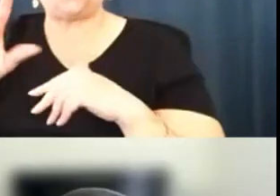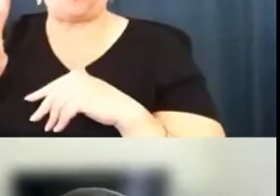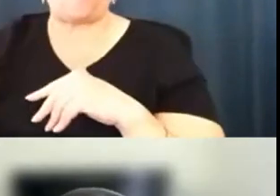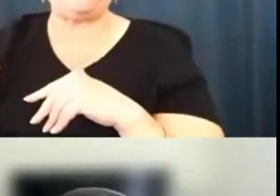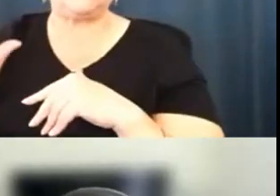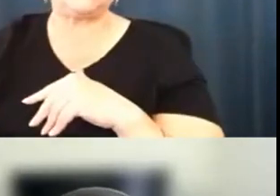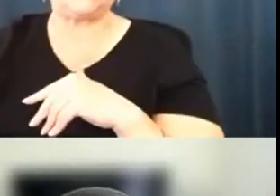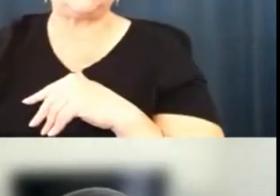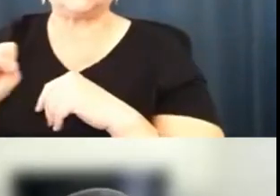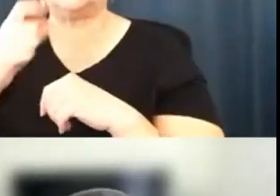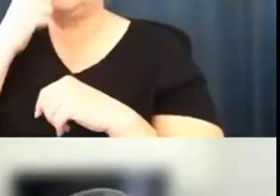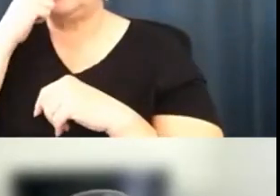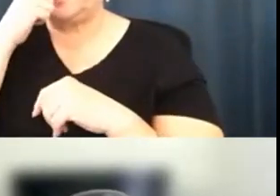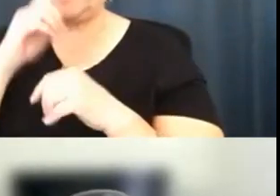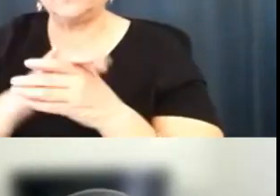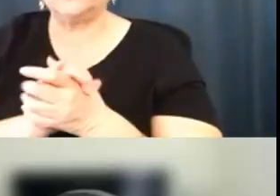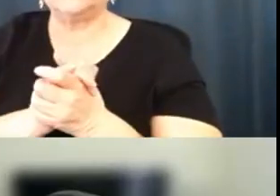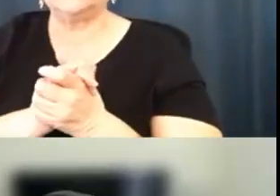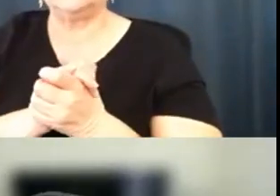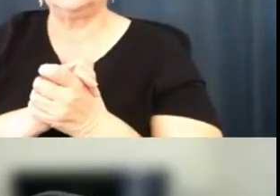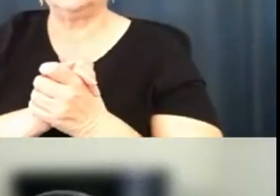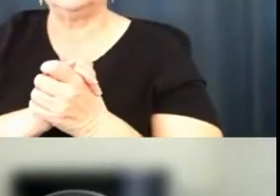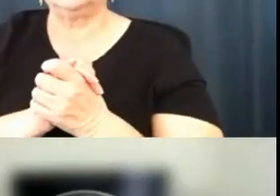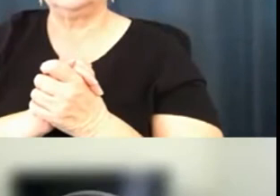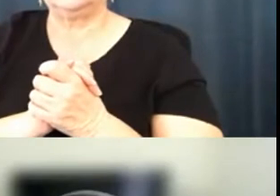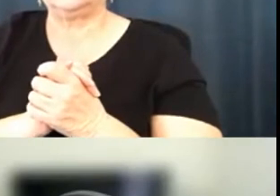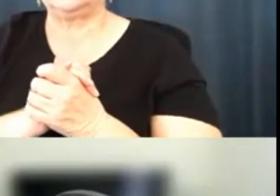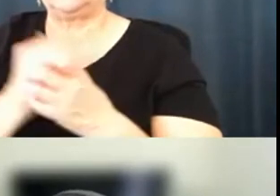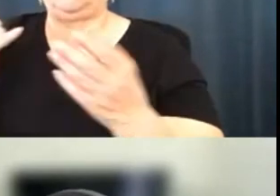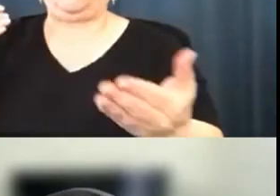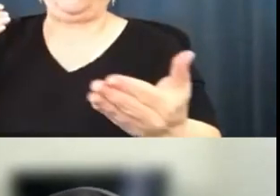And we're right at one hour here for this presentation.